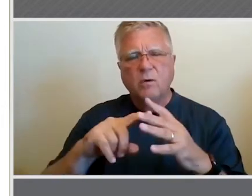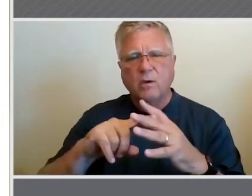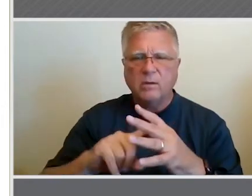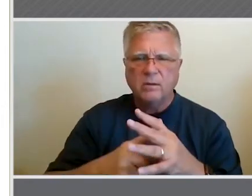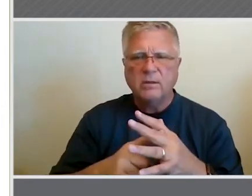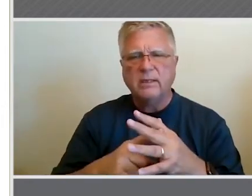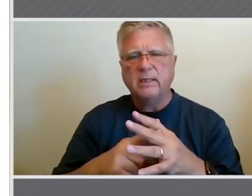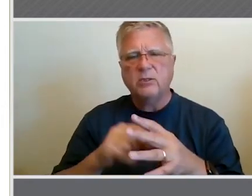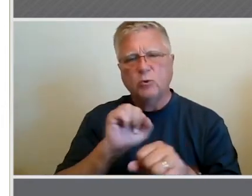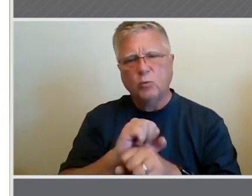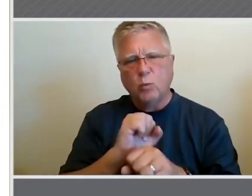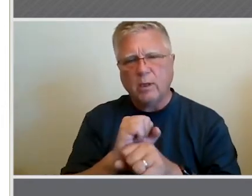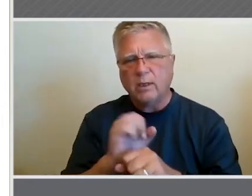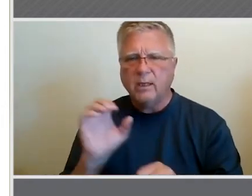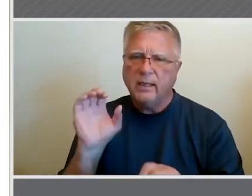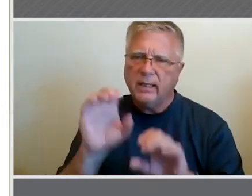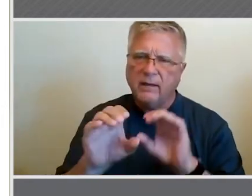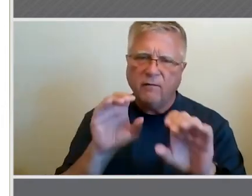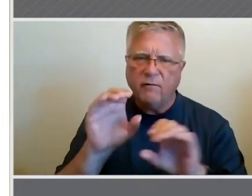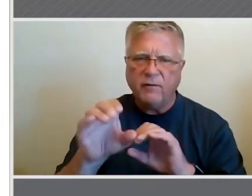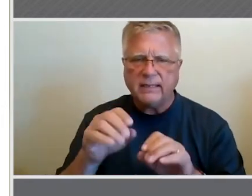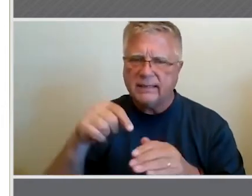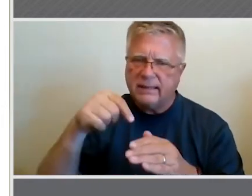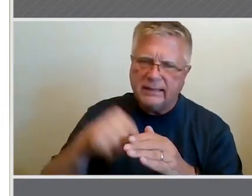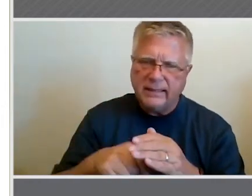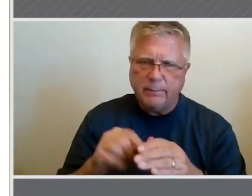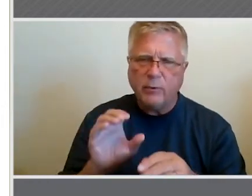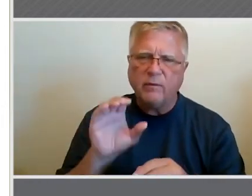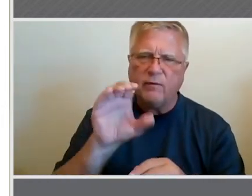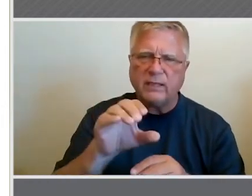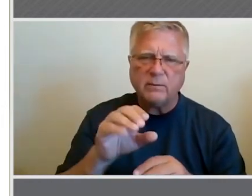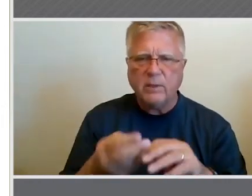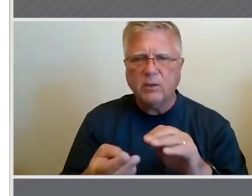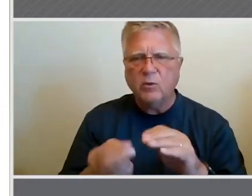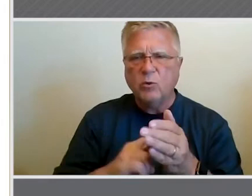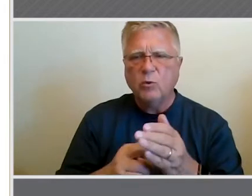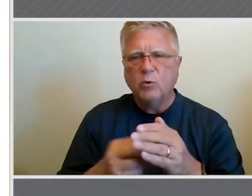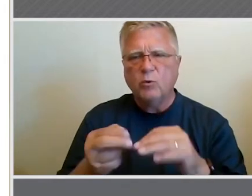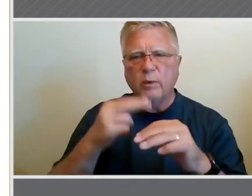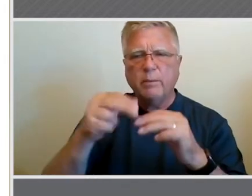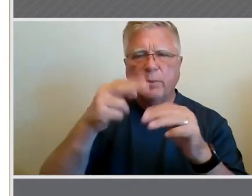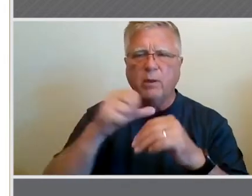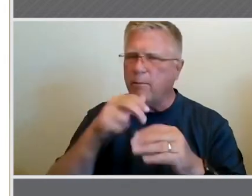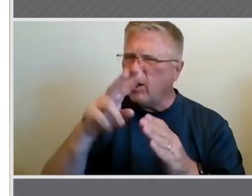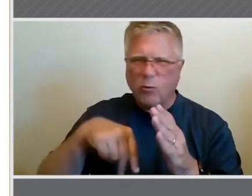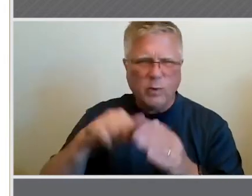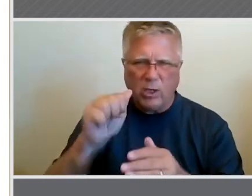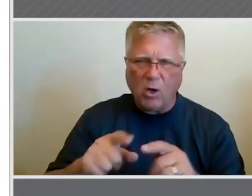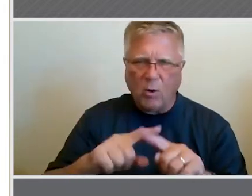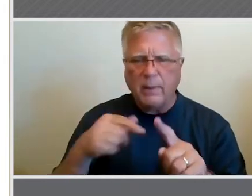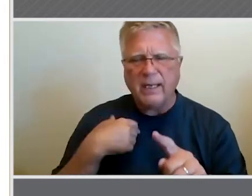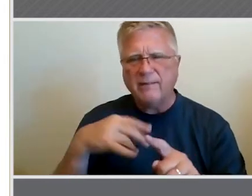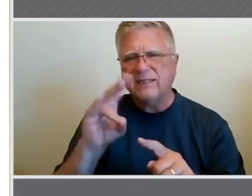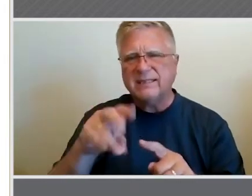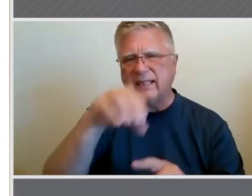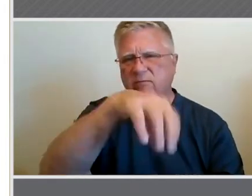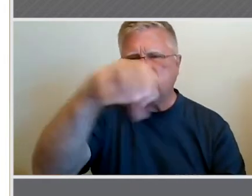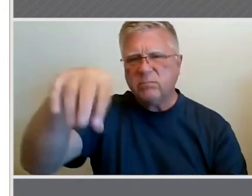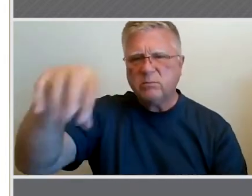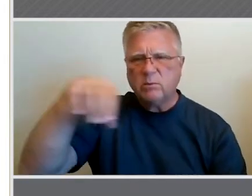sort of deeper investments or rebuild business districts. I won't read all of them but there are seven there across our city and really should appoint